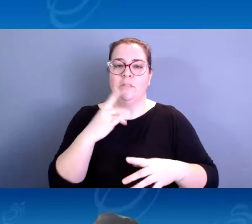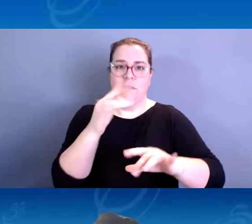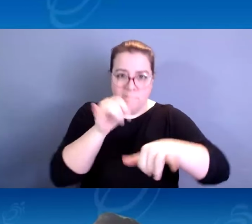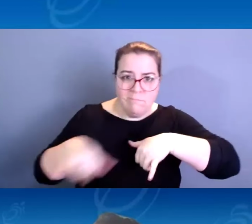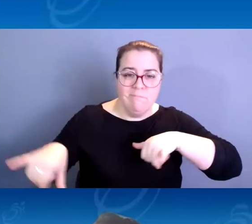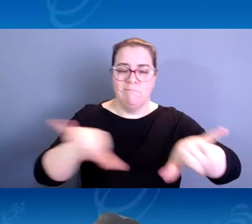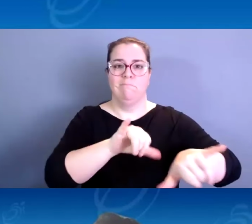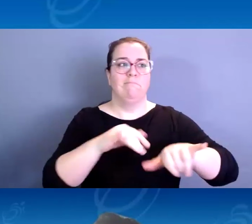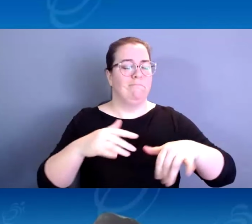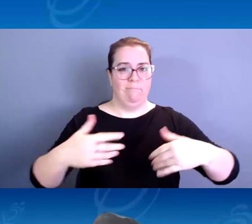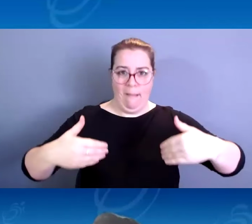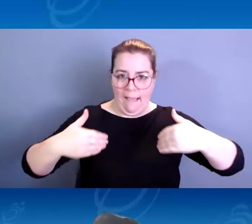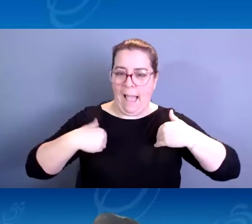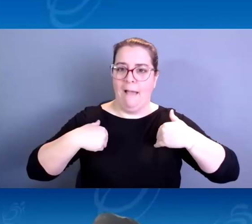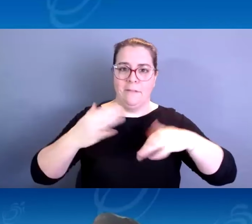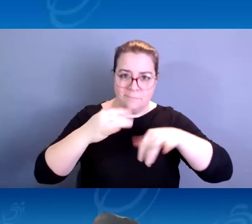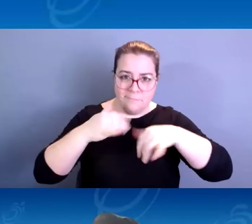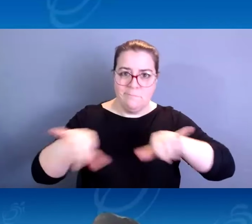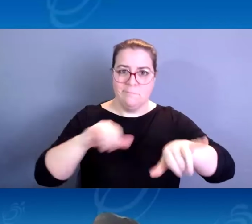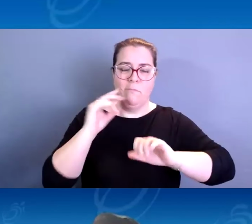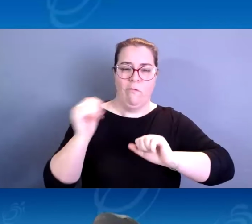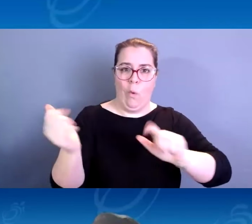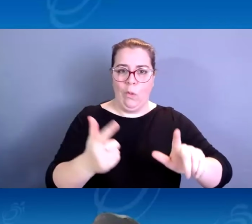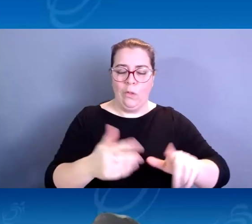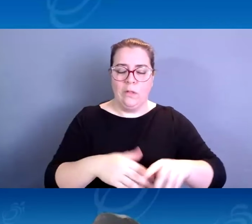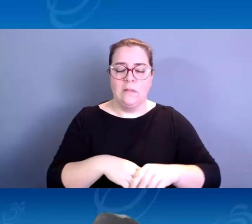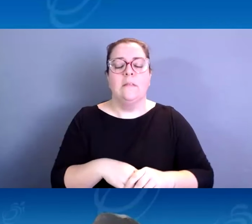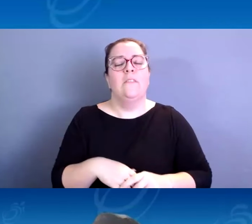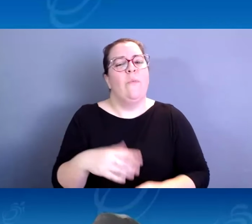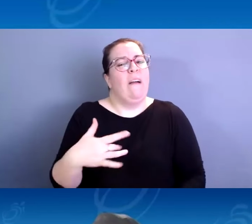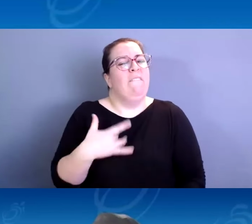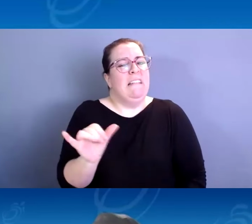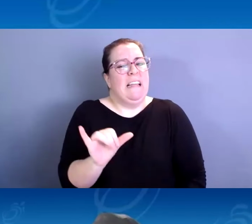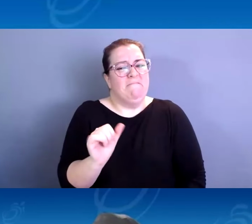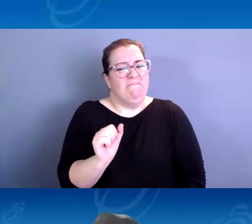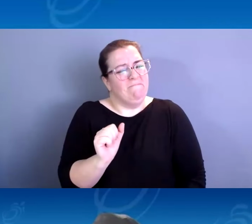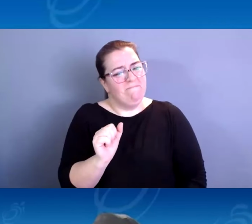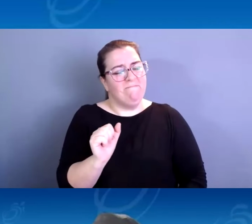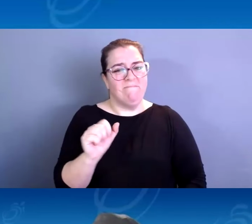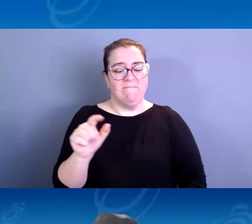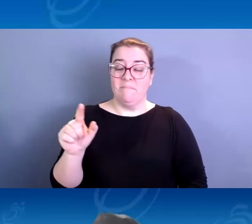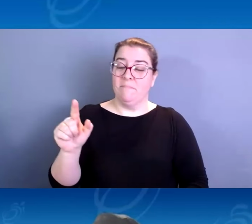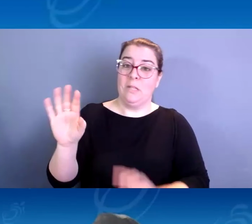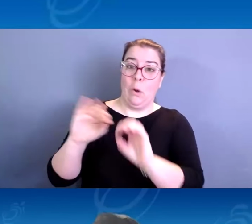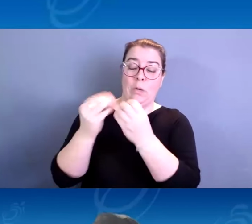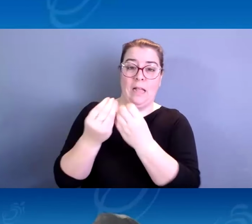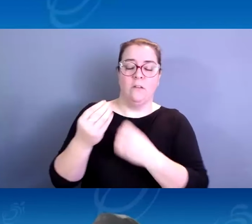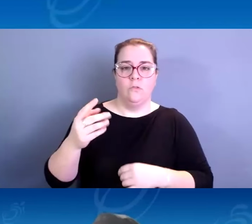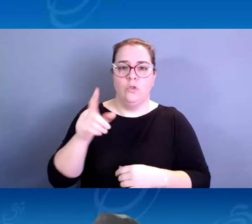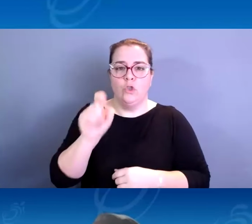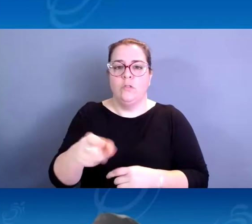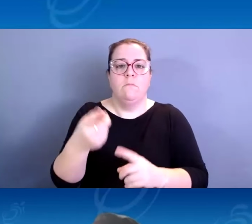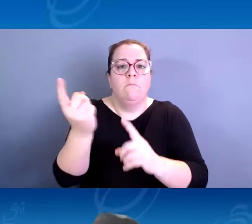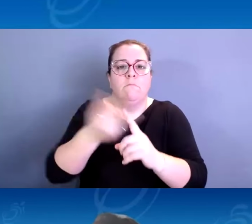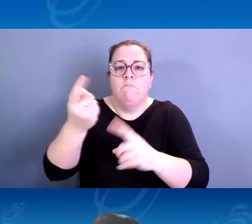So I think organizations really start need to start looking at just including things like closed captioning in virtual meetings